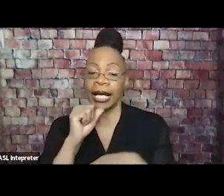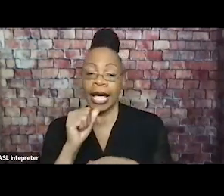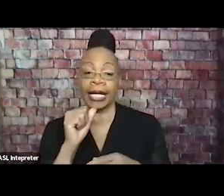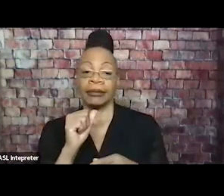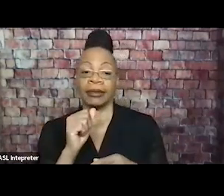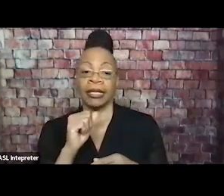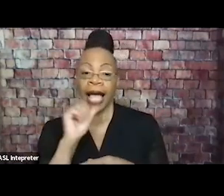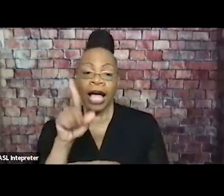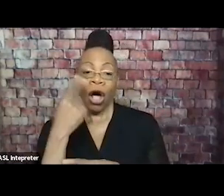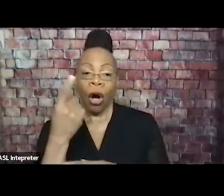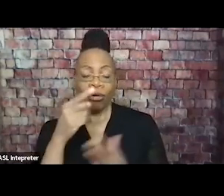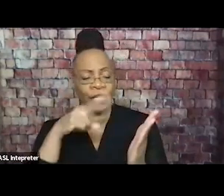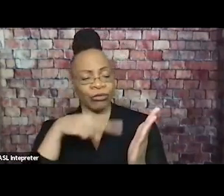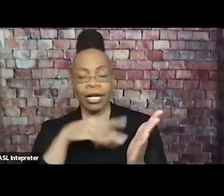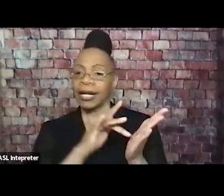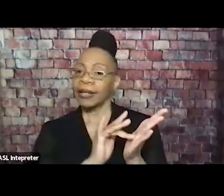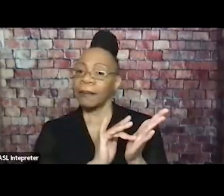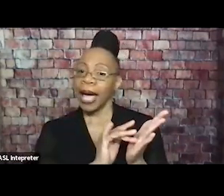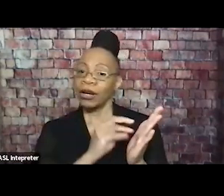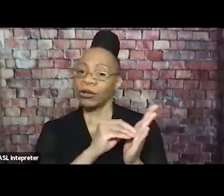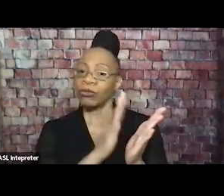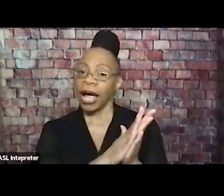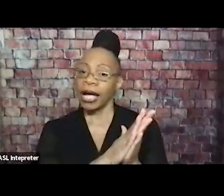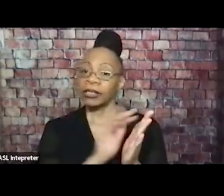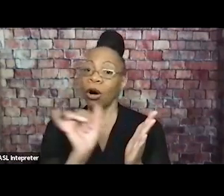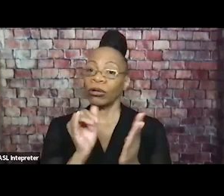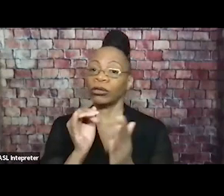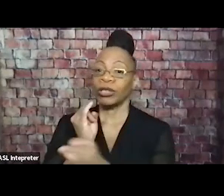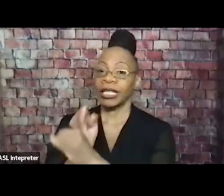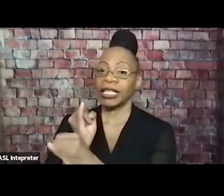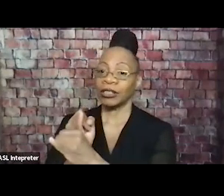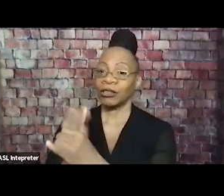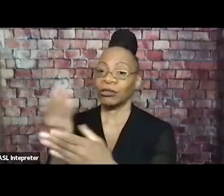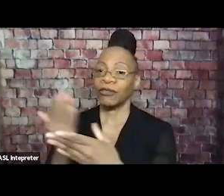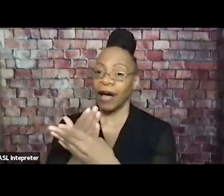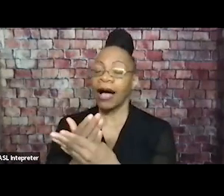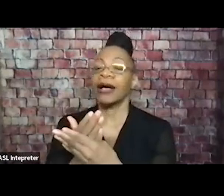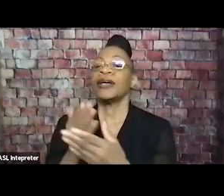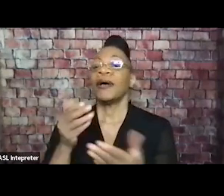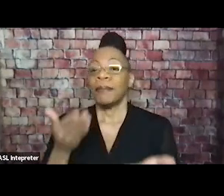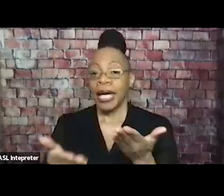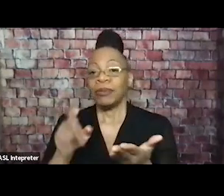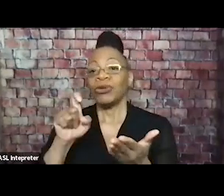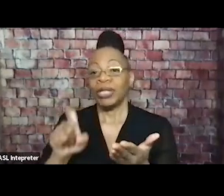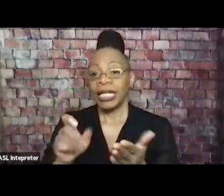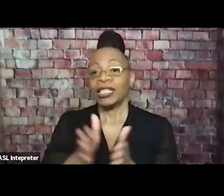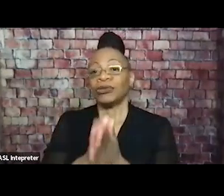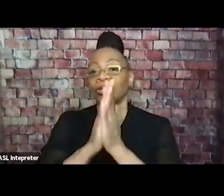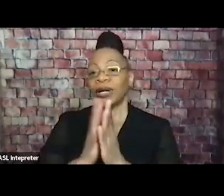but looking at the institutional file, you may have to request those in addition. So when you write medical records,